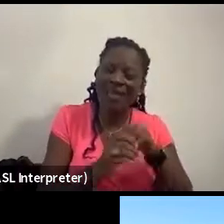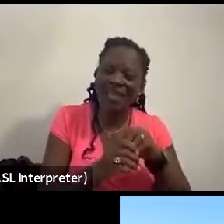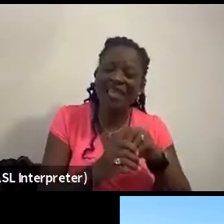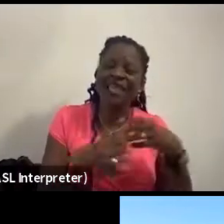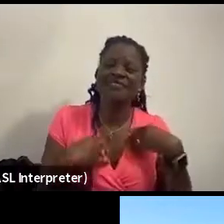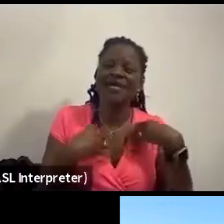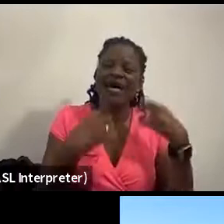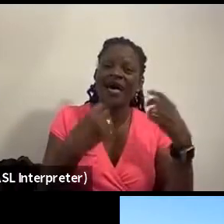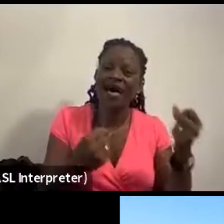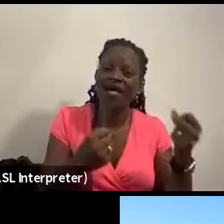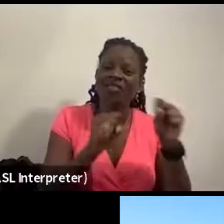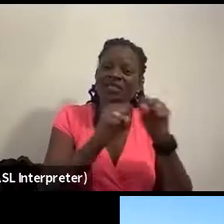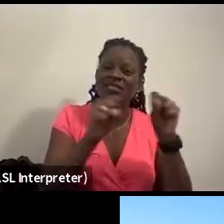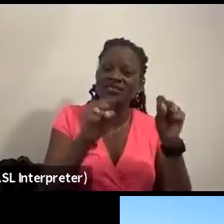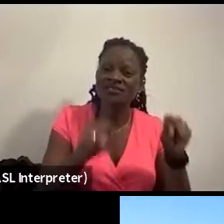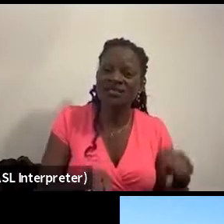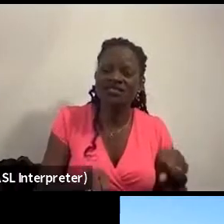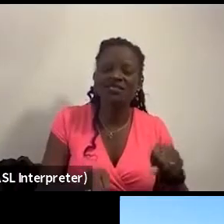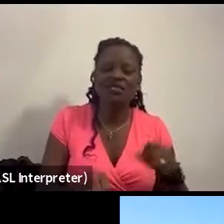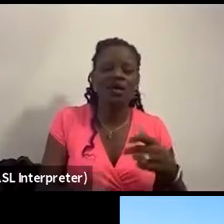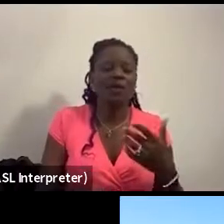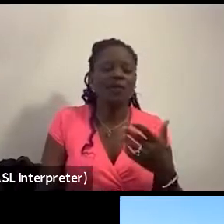that I read in The New York Times that they're looking into.